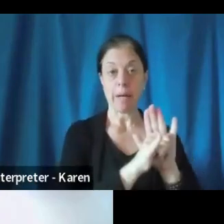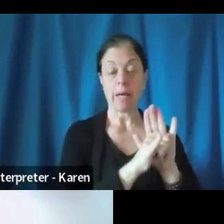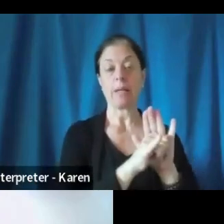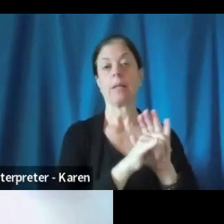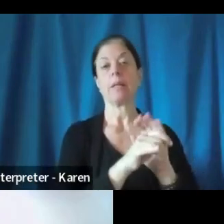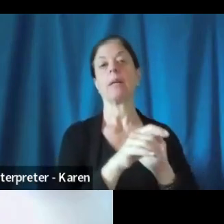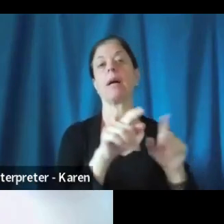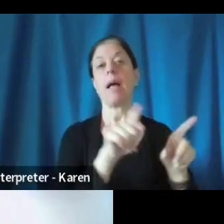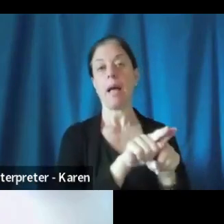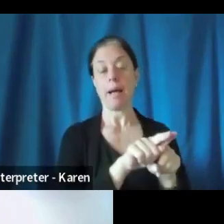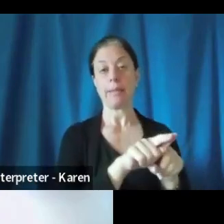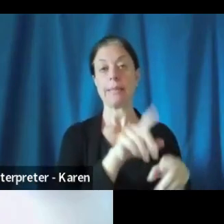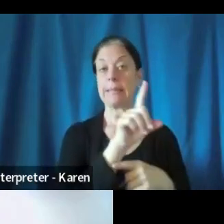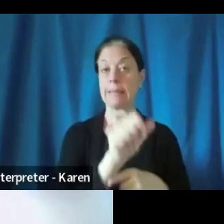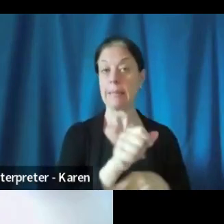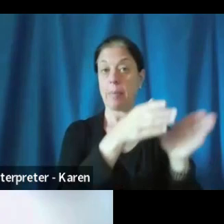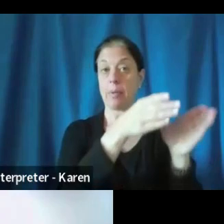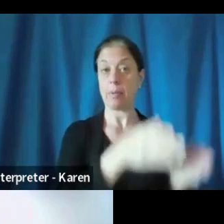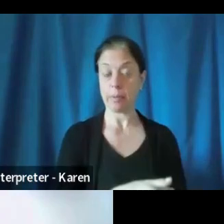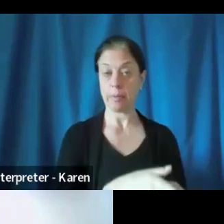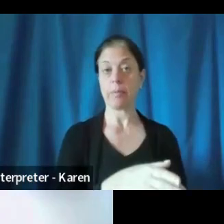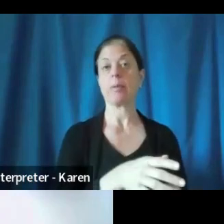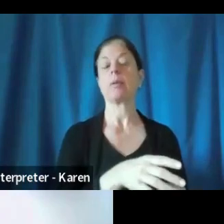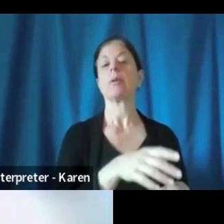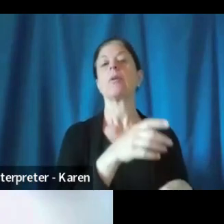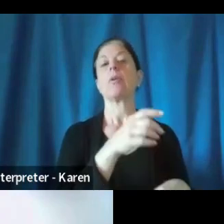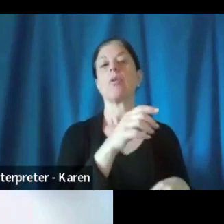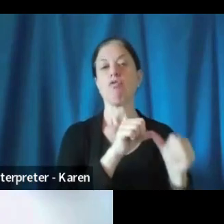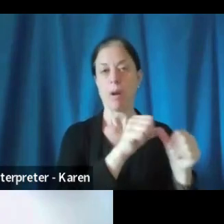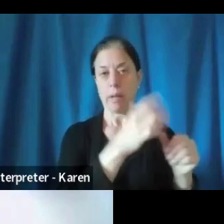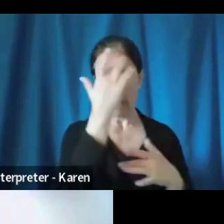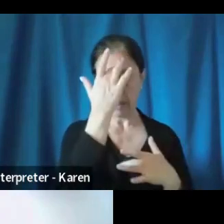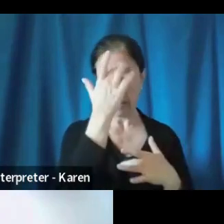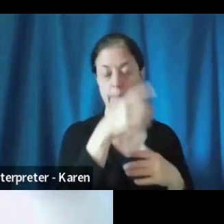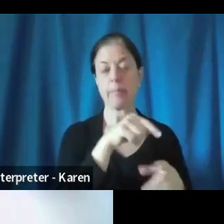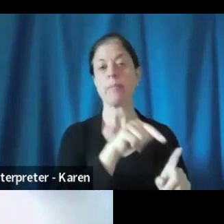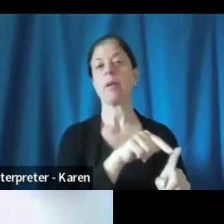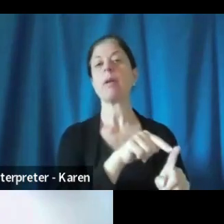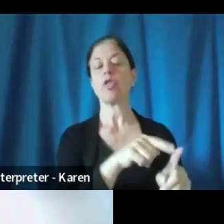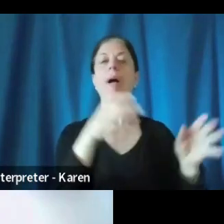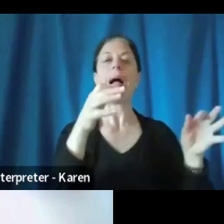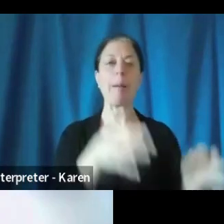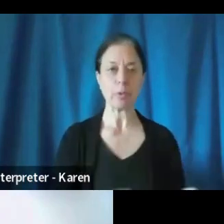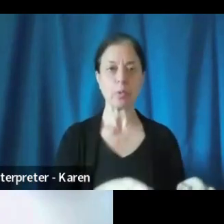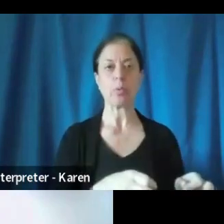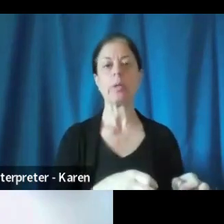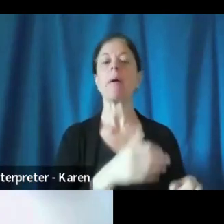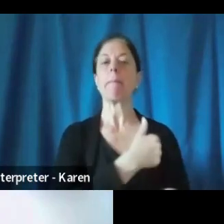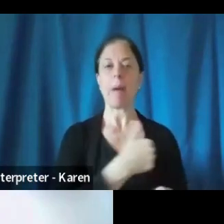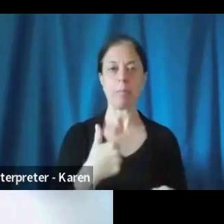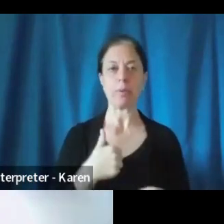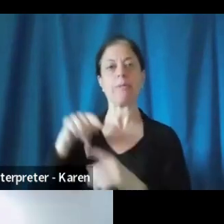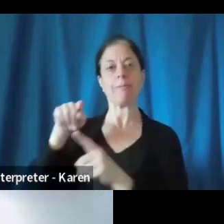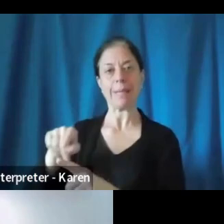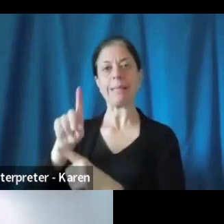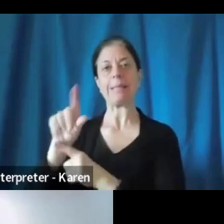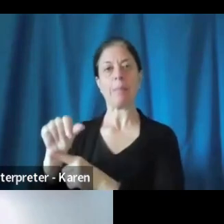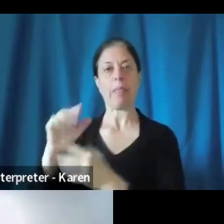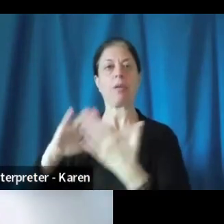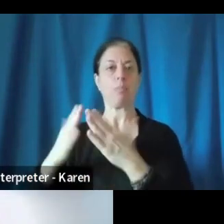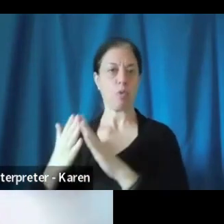a long acronym. Regardless of whether these individuals identify as disabled, neuro divergent or